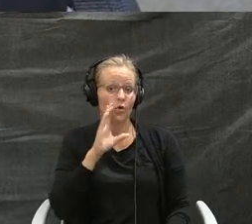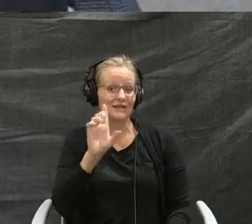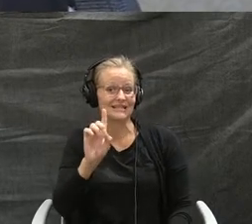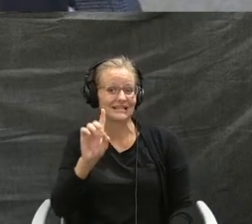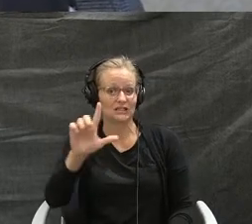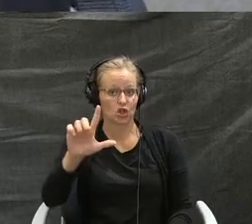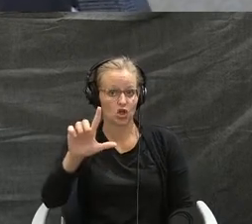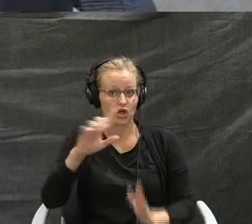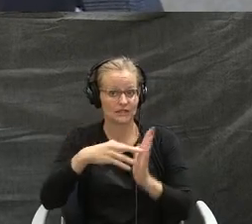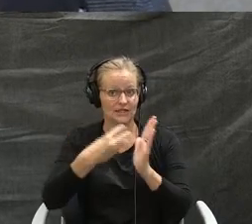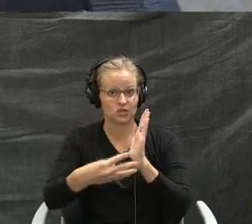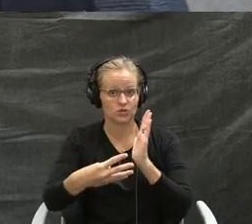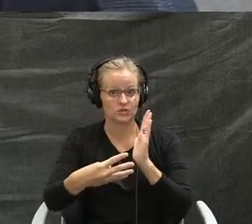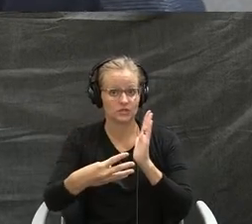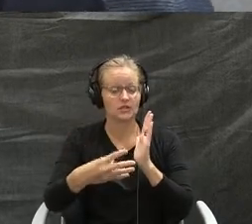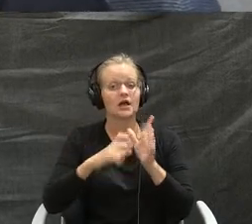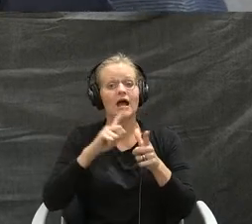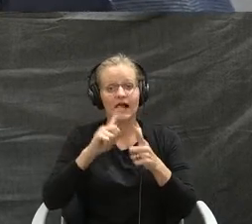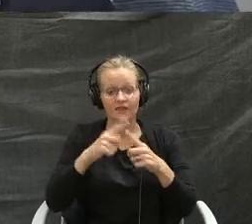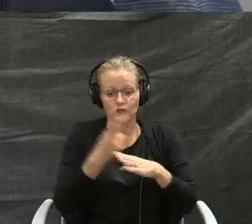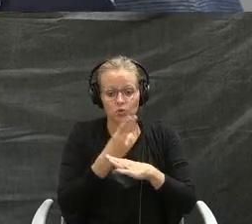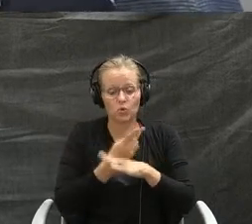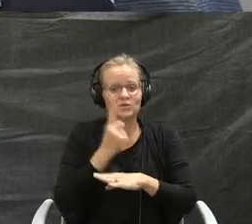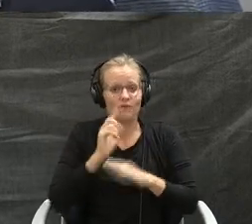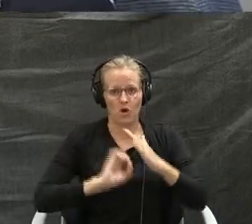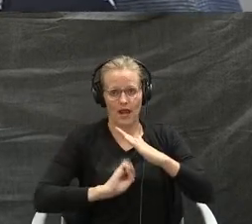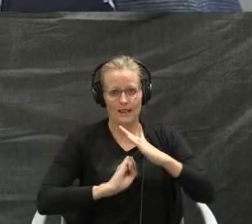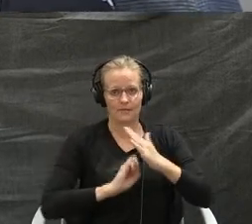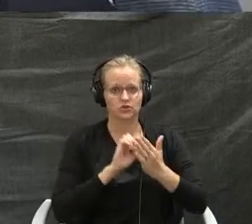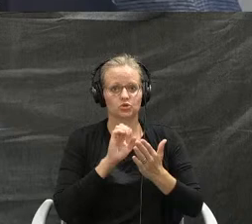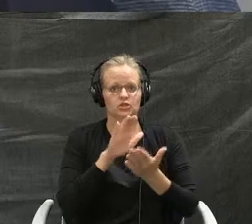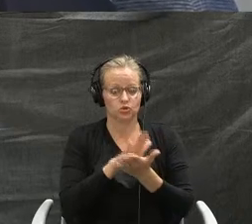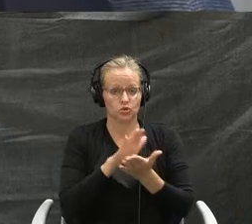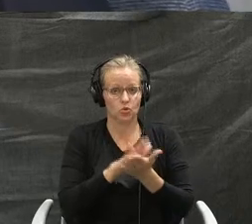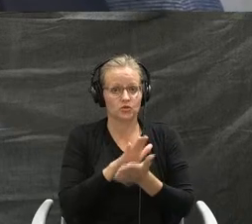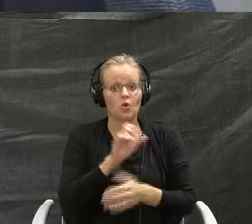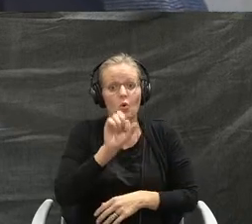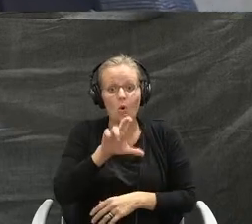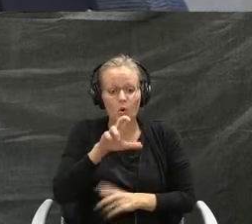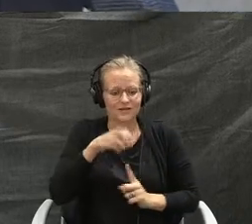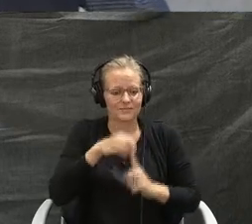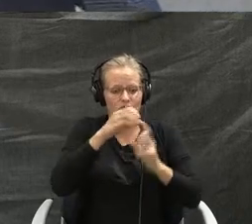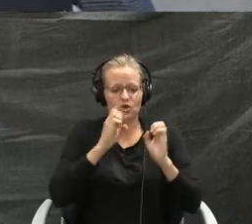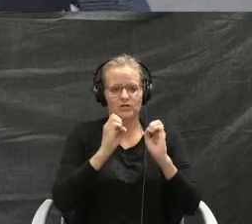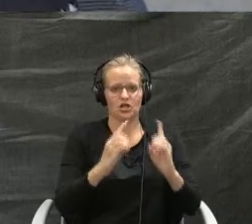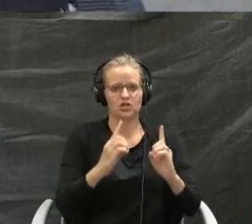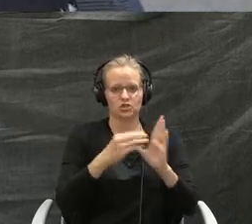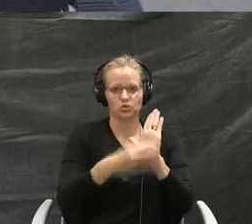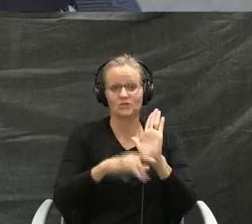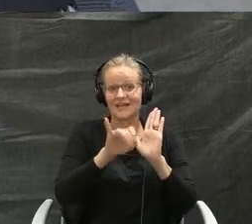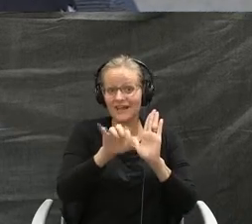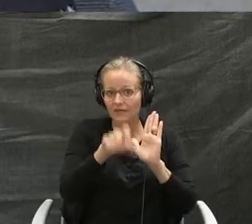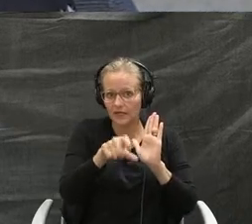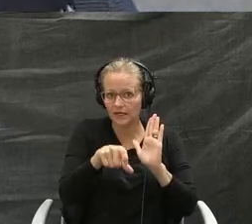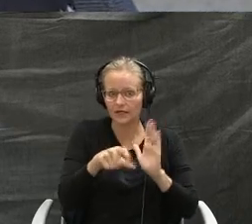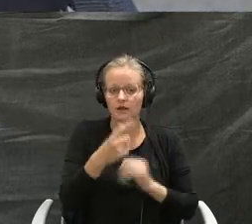classes and additional in person school for special education if needed. One week would follow the a day schedule and the next